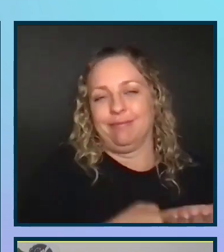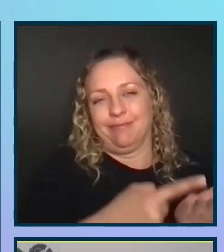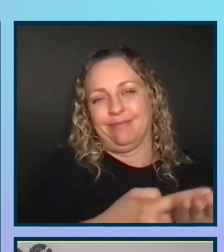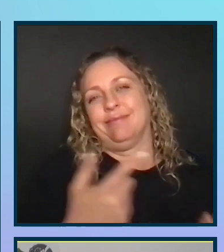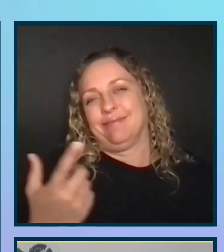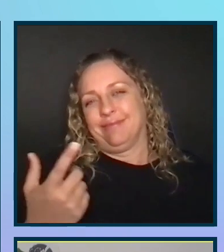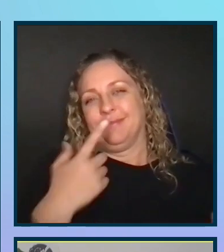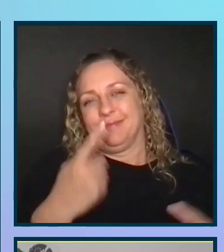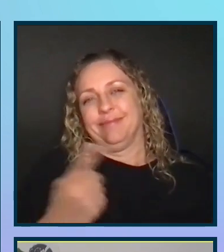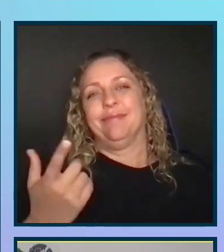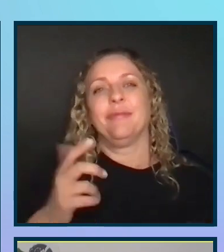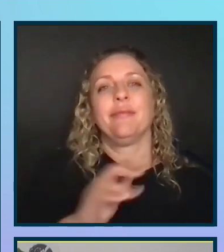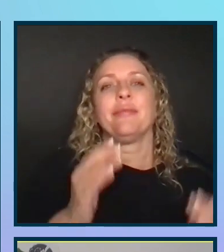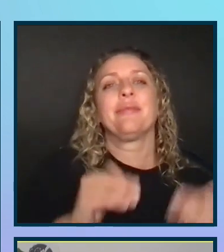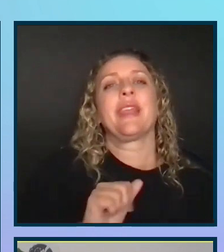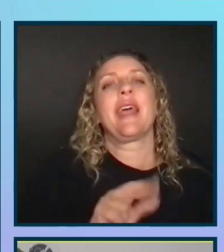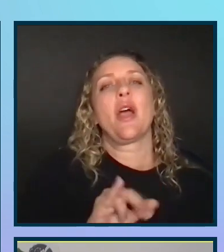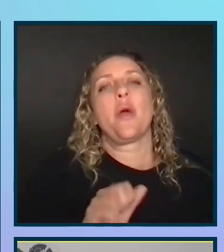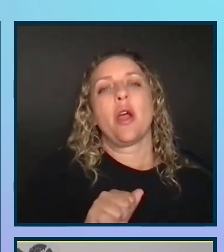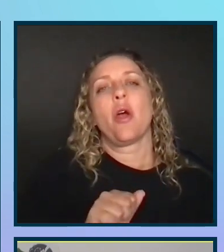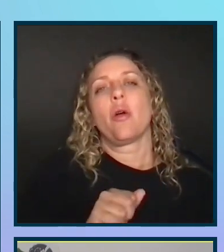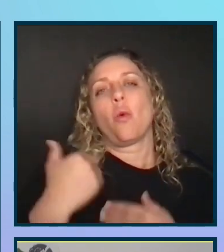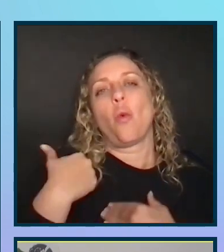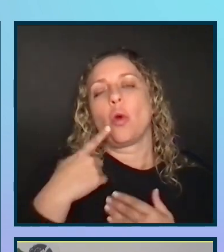ARIA Roles, ARIA states and properties, et cetera.